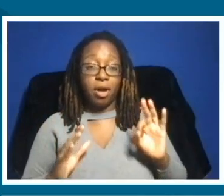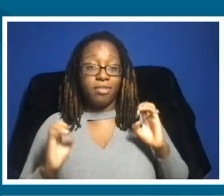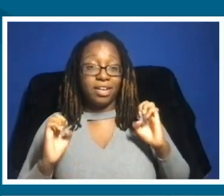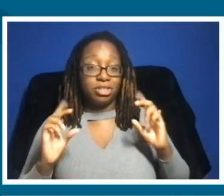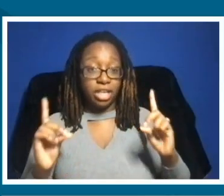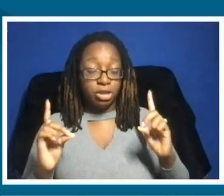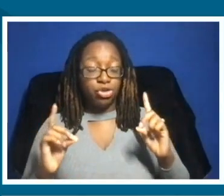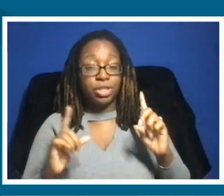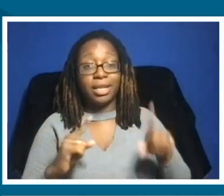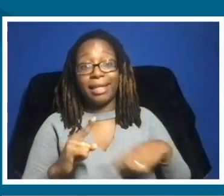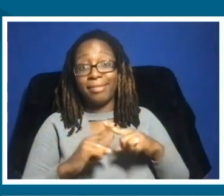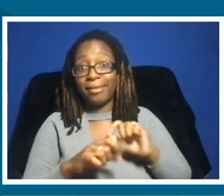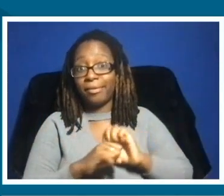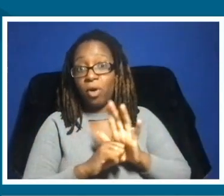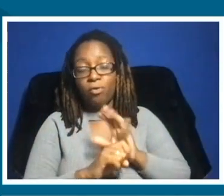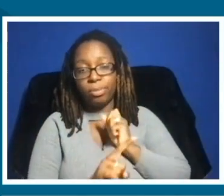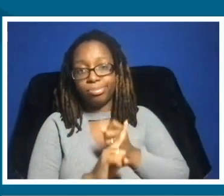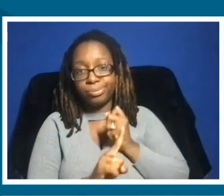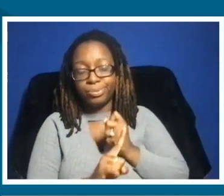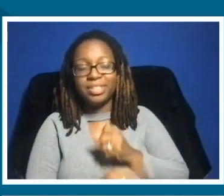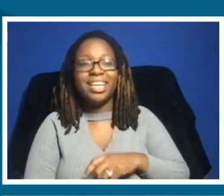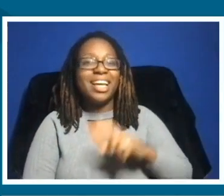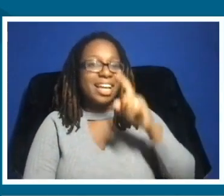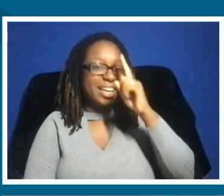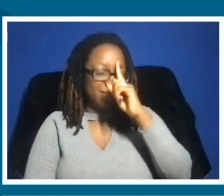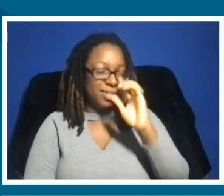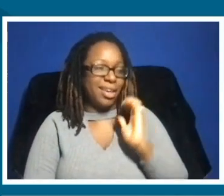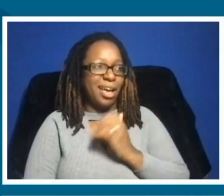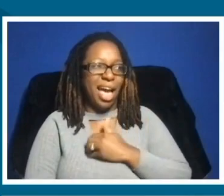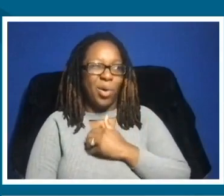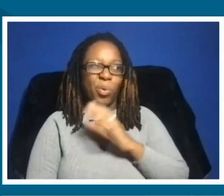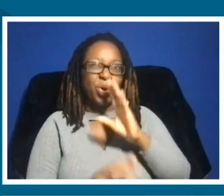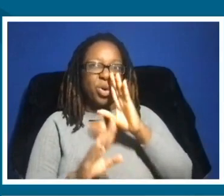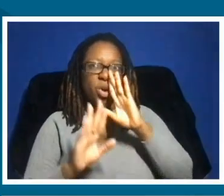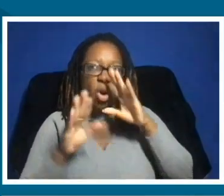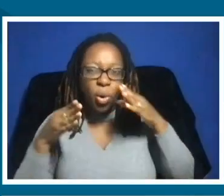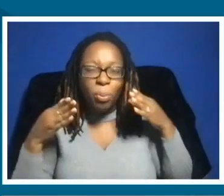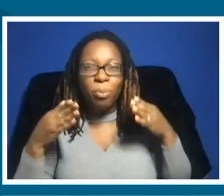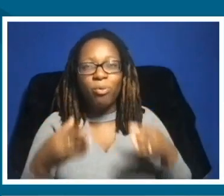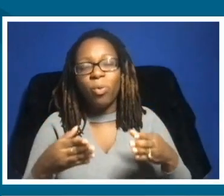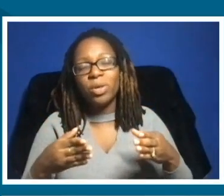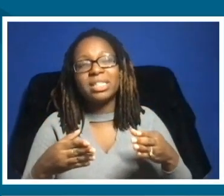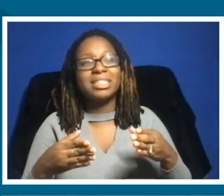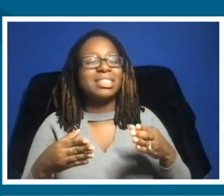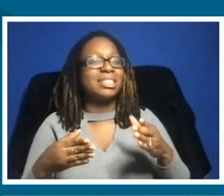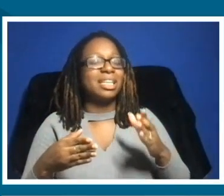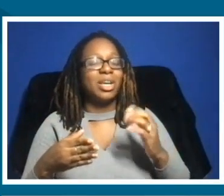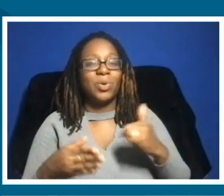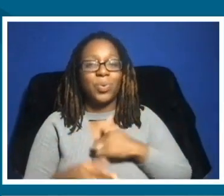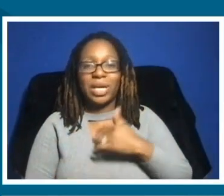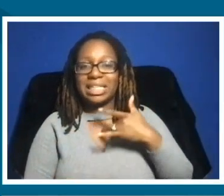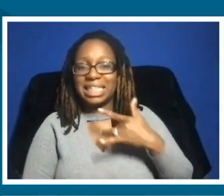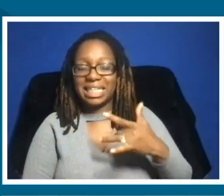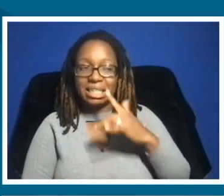our focus as a museum um with our history of being of the